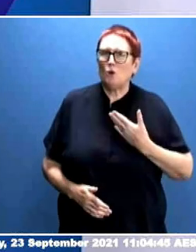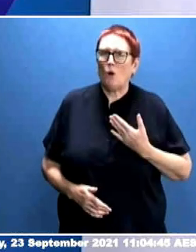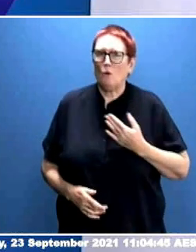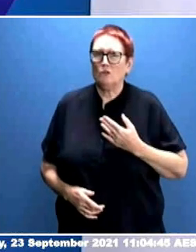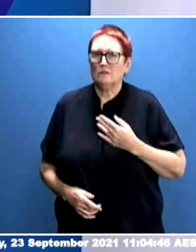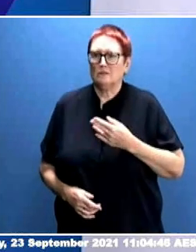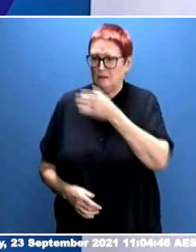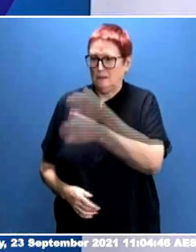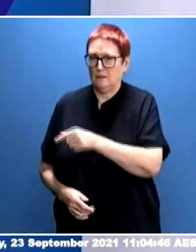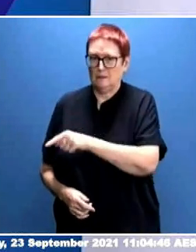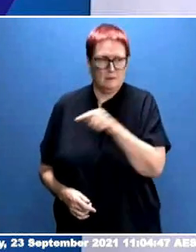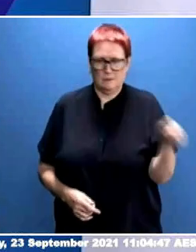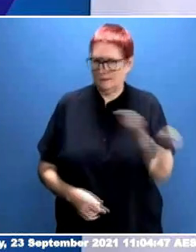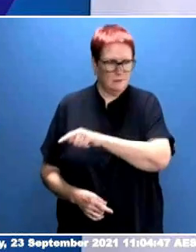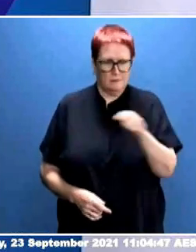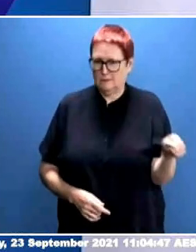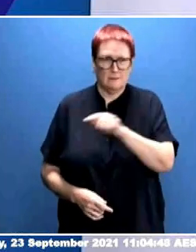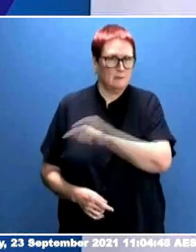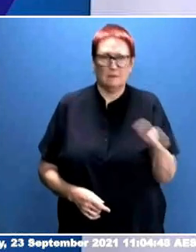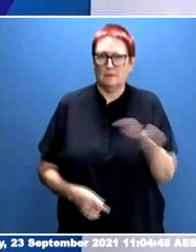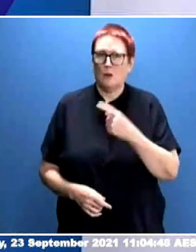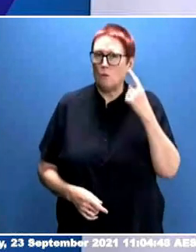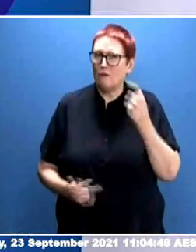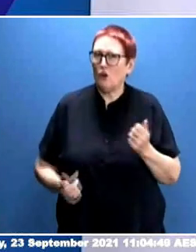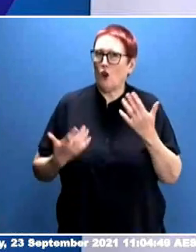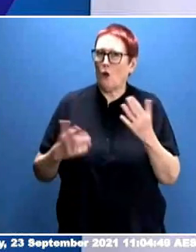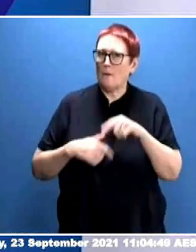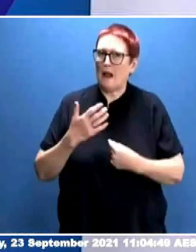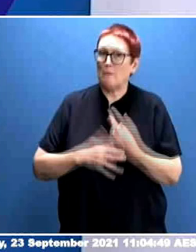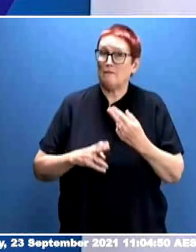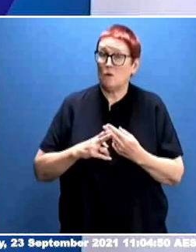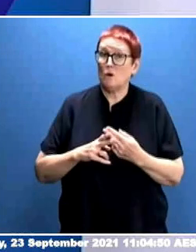that we've heard so much about, obviously, particularly for an Aboriginal child with disability?